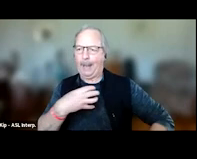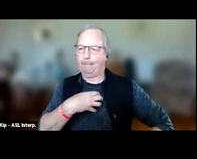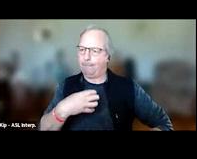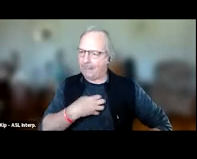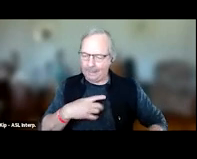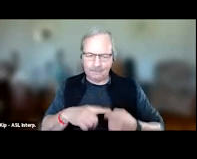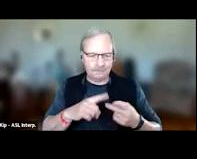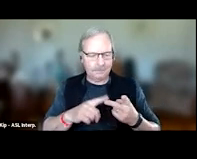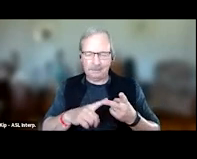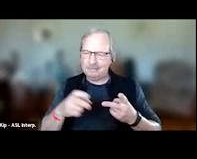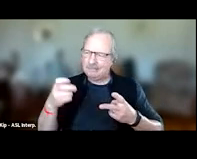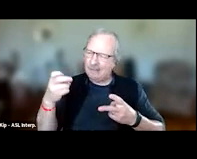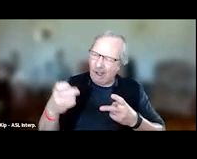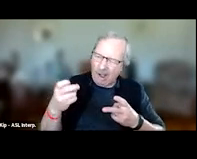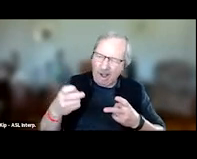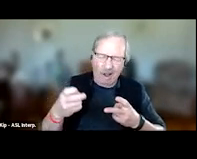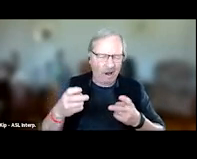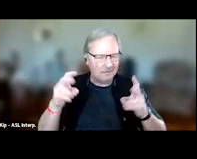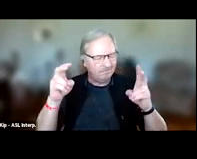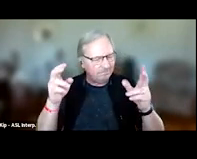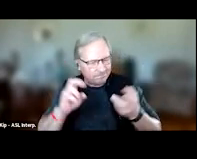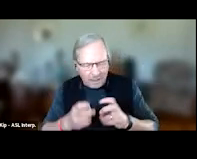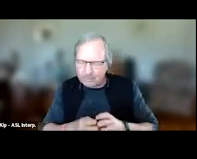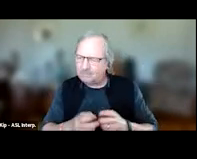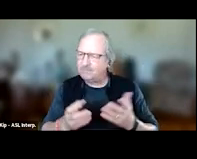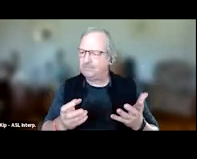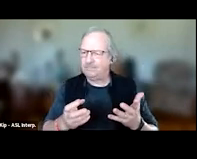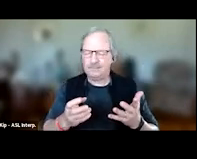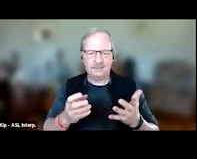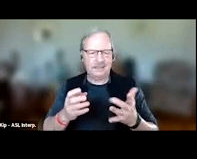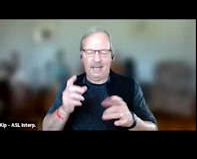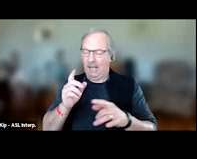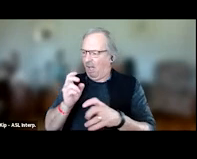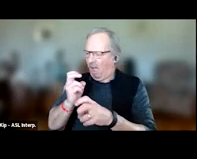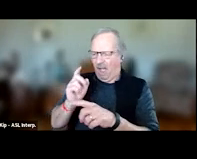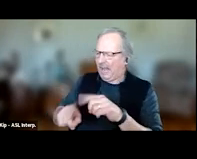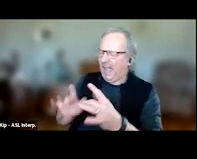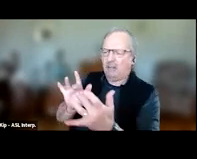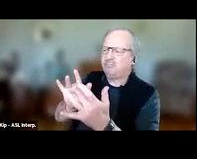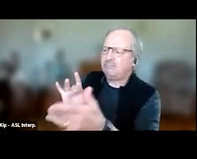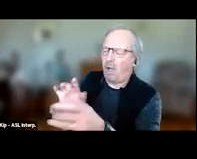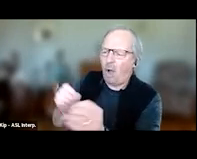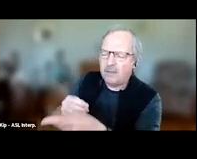difficulties in folks being able to reach an office, organizations that are,